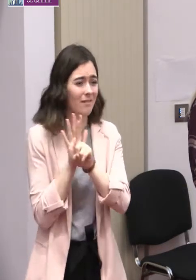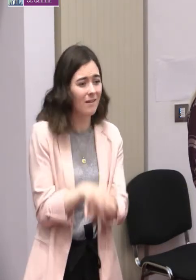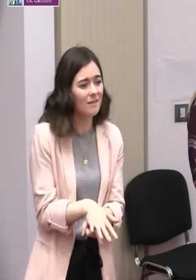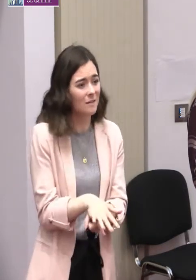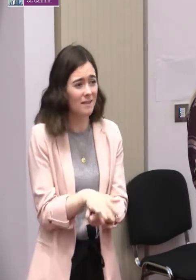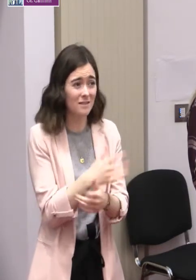of us.